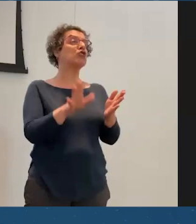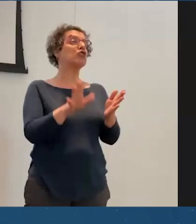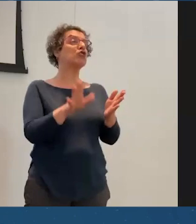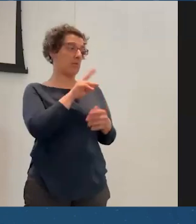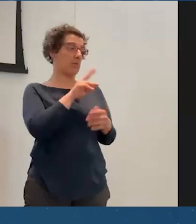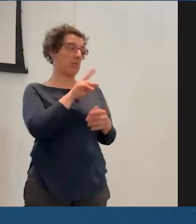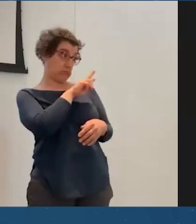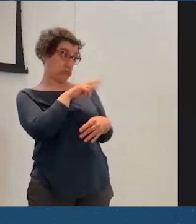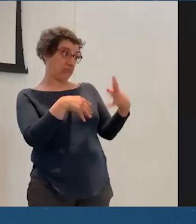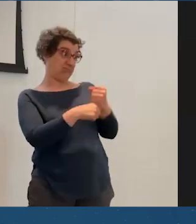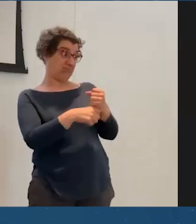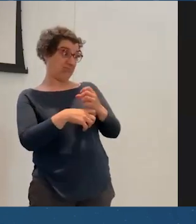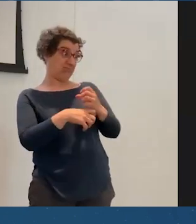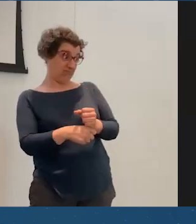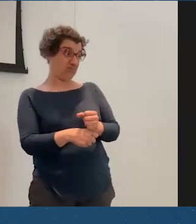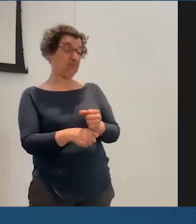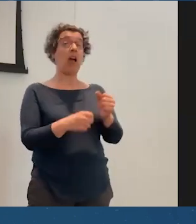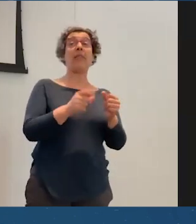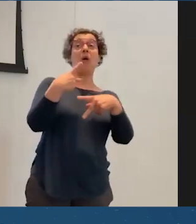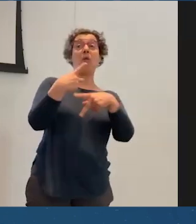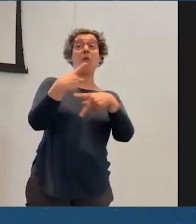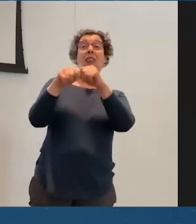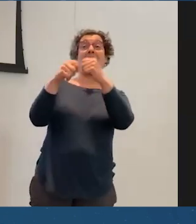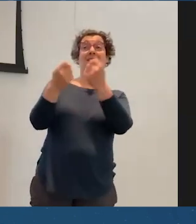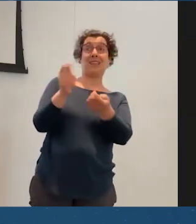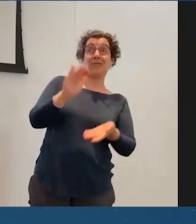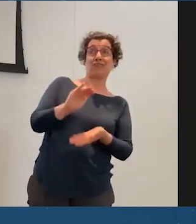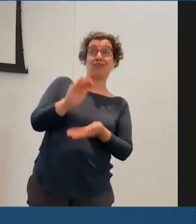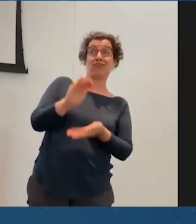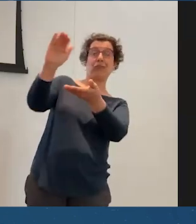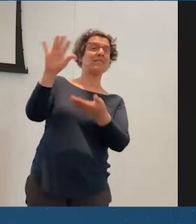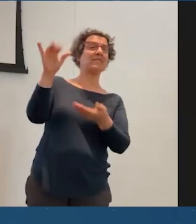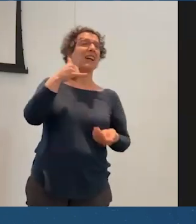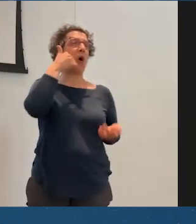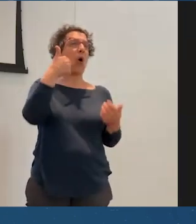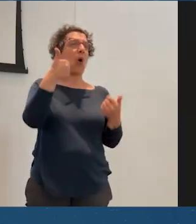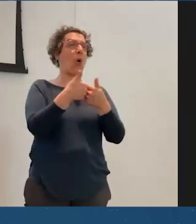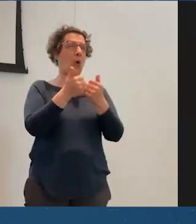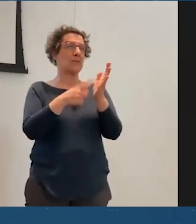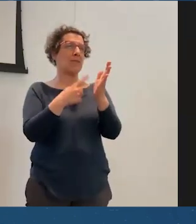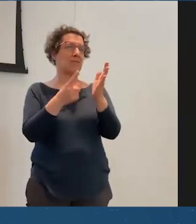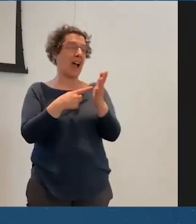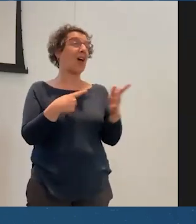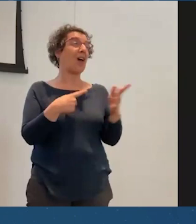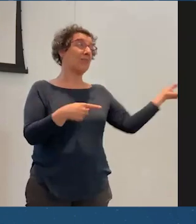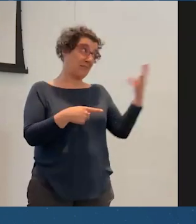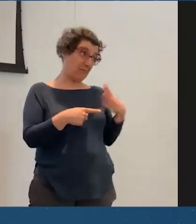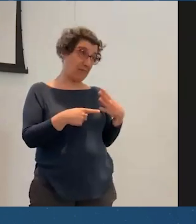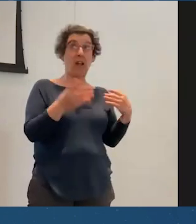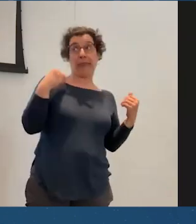deliver those insights to the product team. It's like a game of telephone sometimes. And then product team takes action